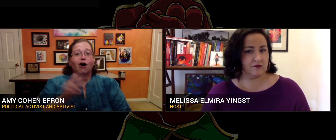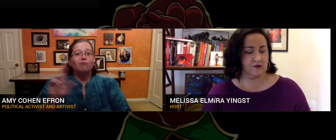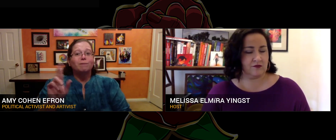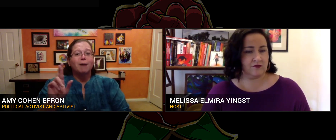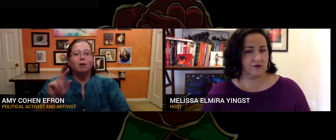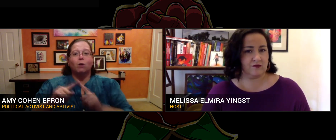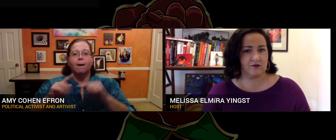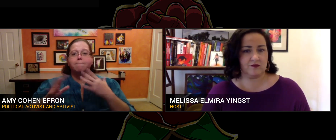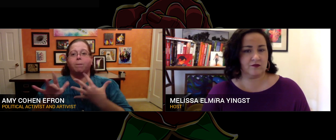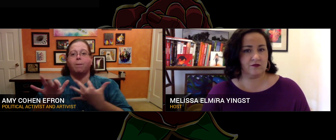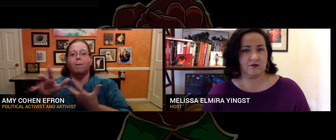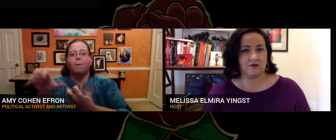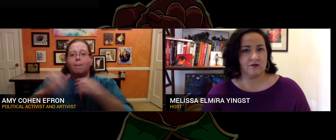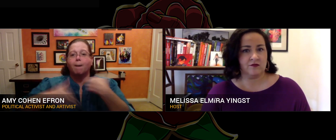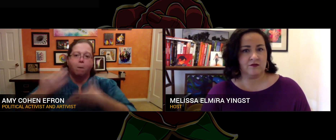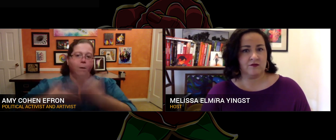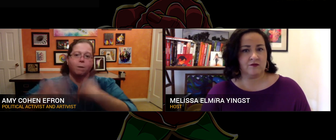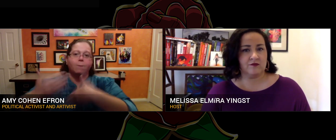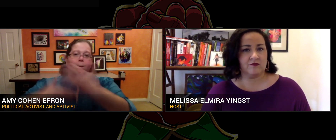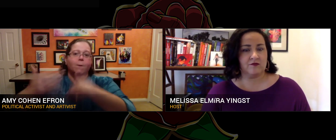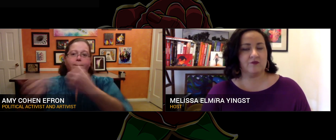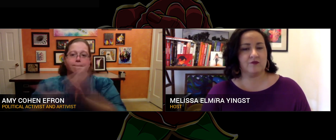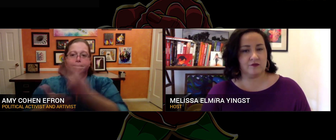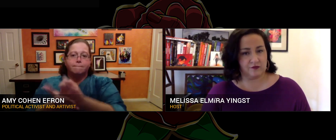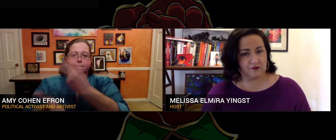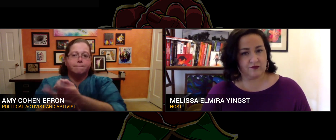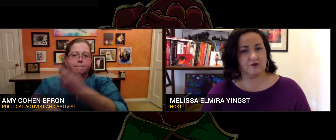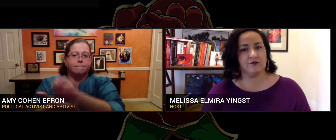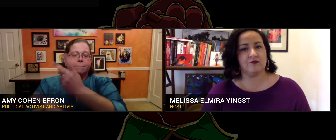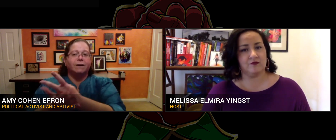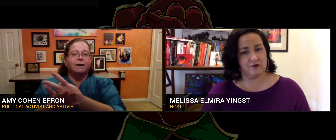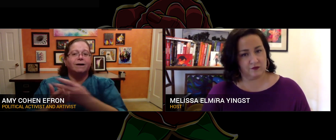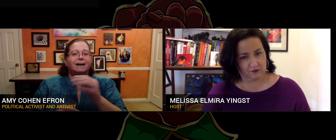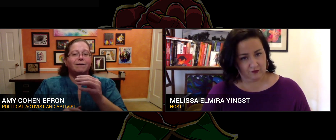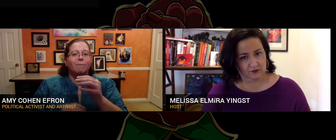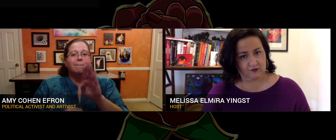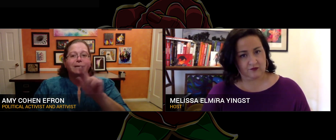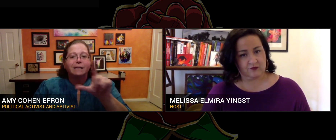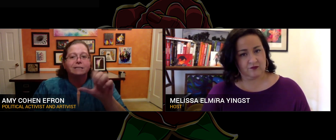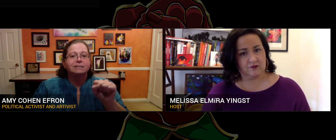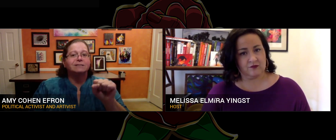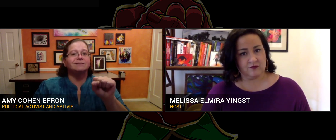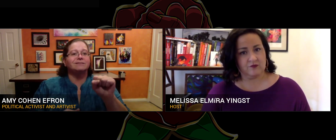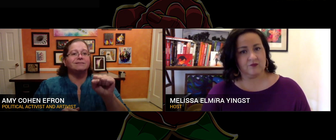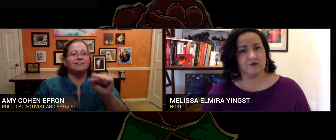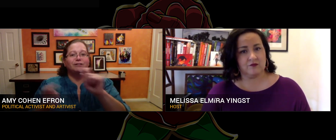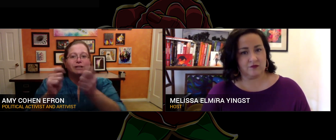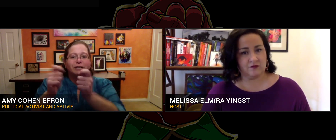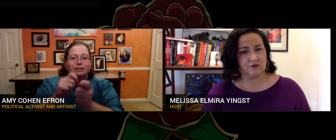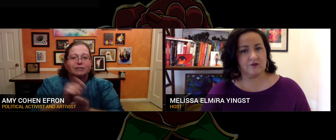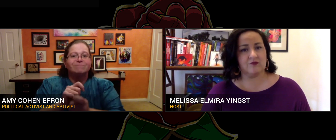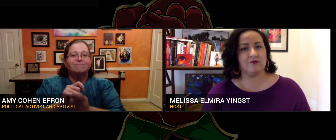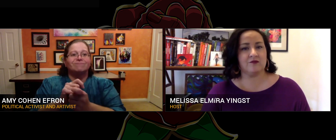All Republicans will immediately propose bills or make changes to